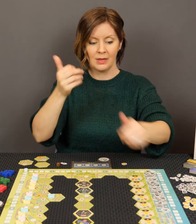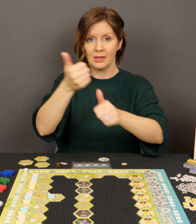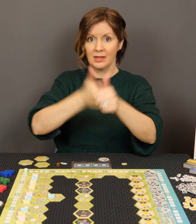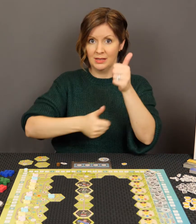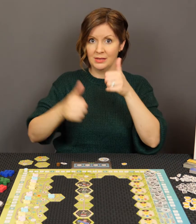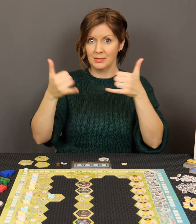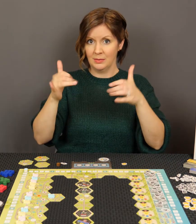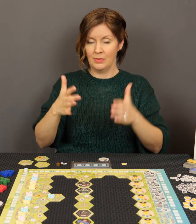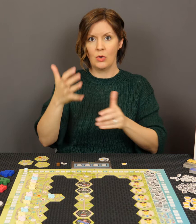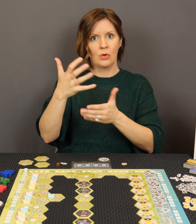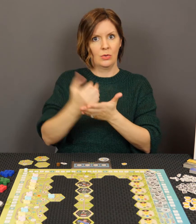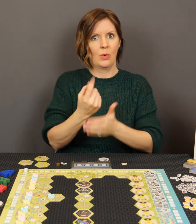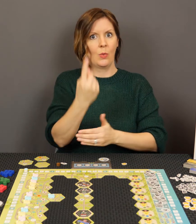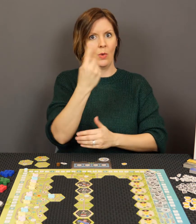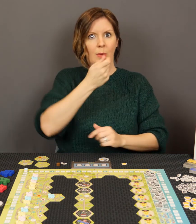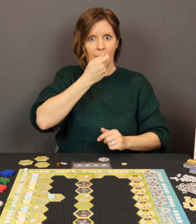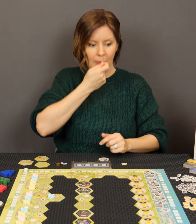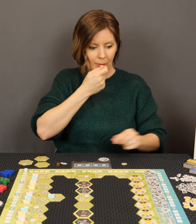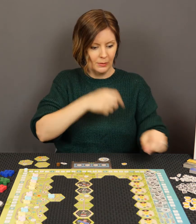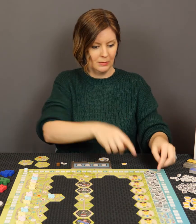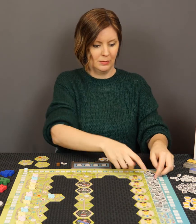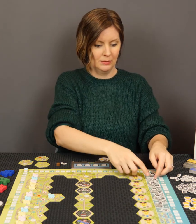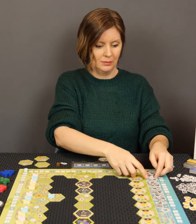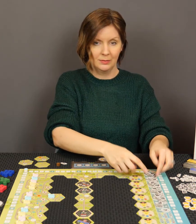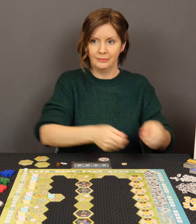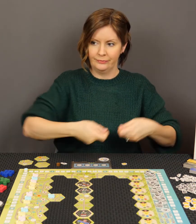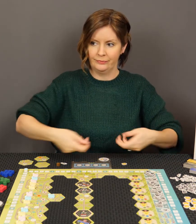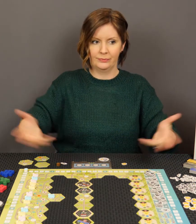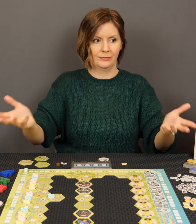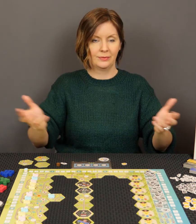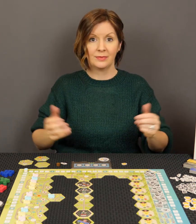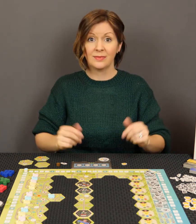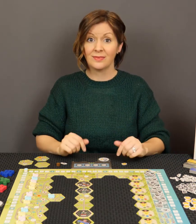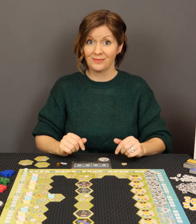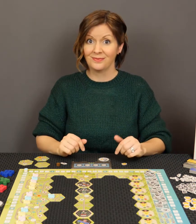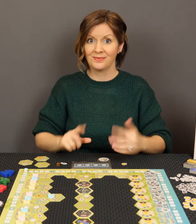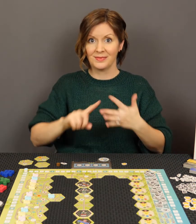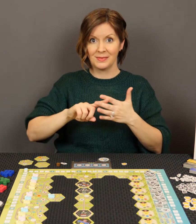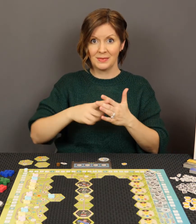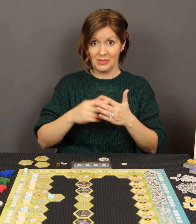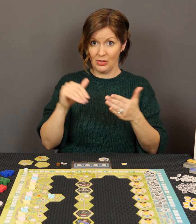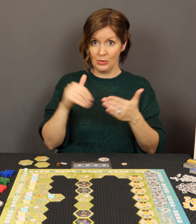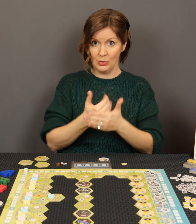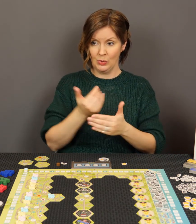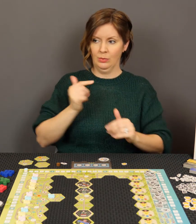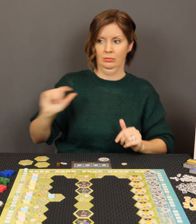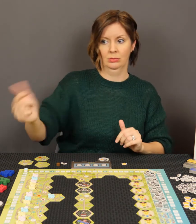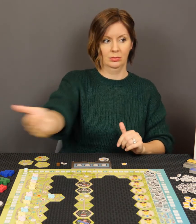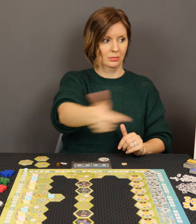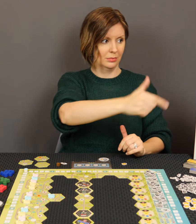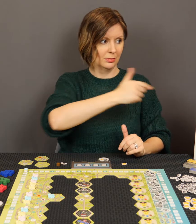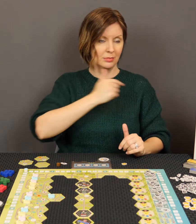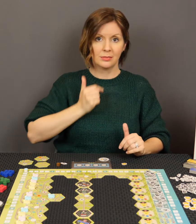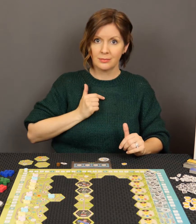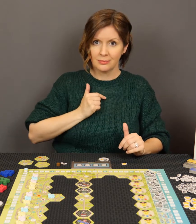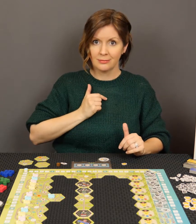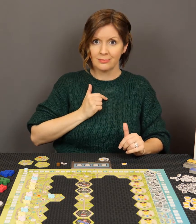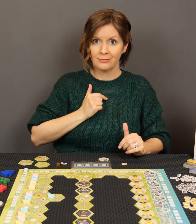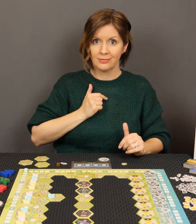Remember in a later round, they would earn 1 whistle.